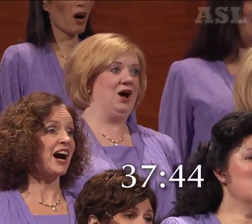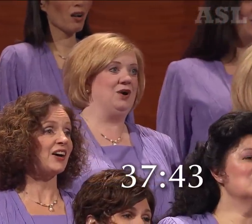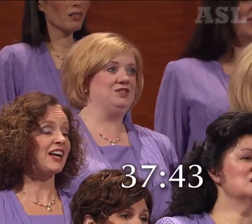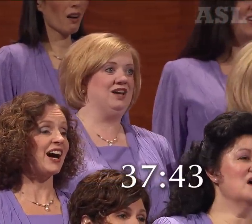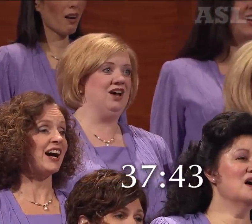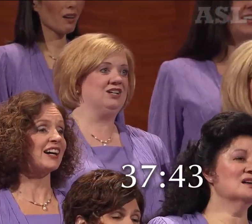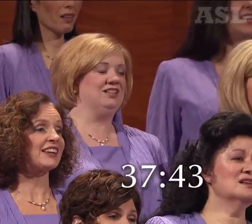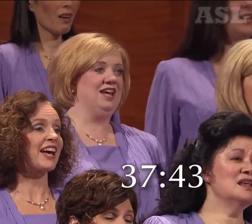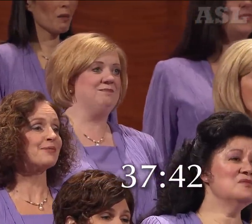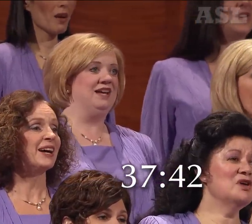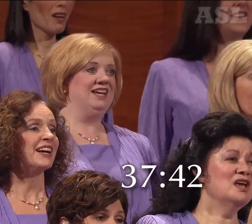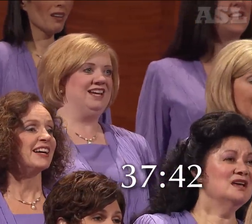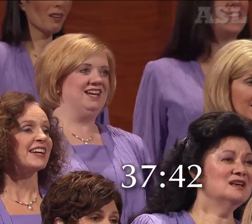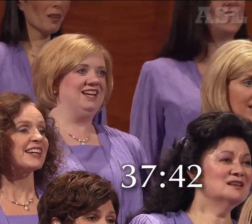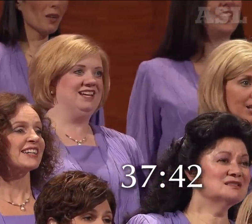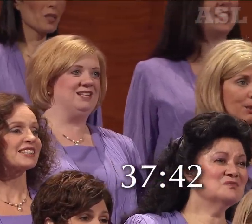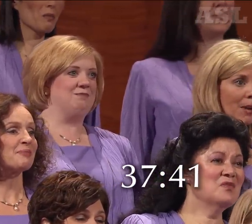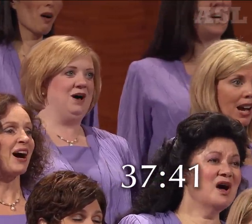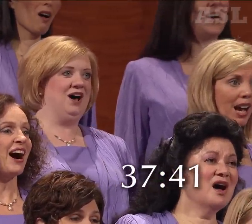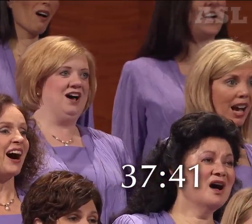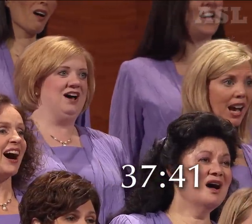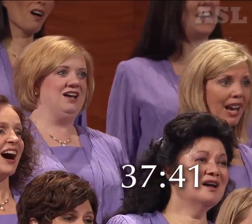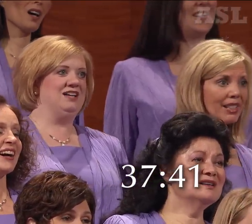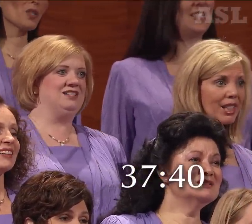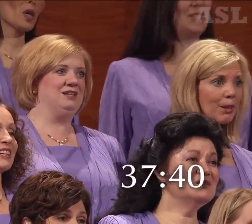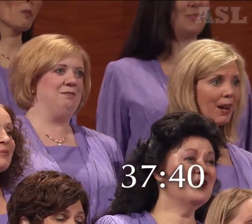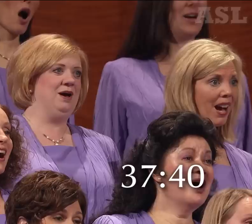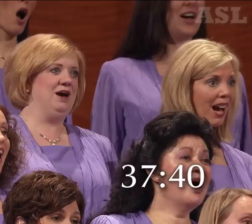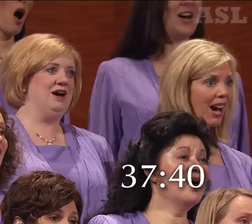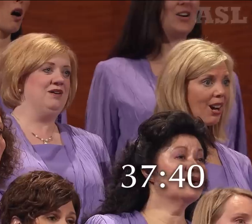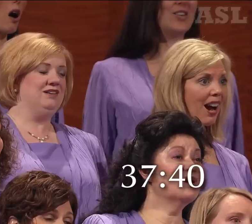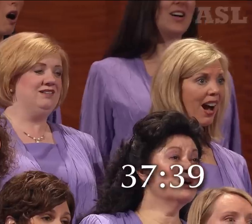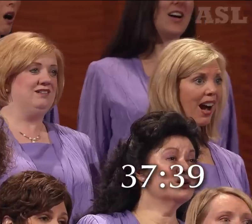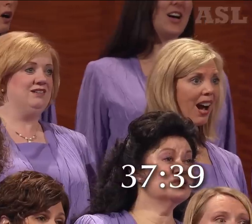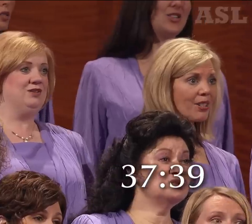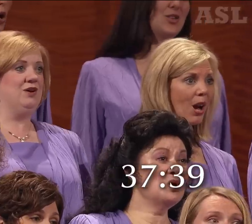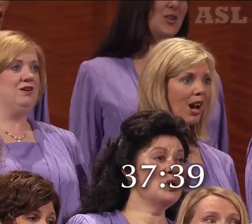THIS IS THE ENGLISH